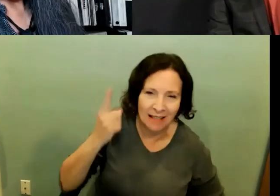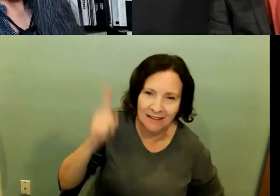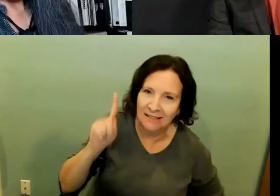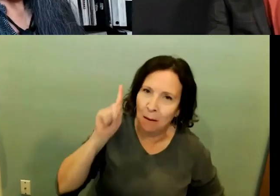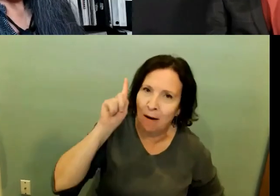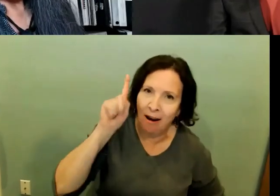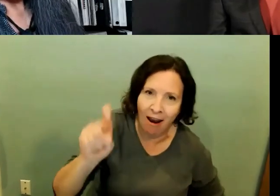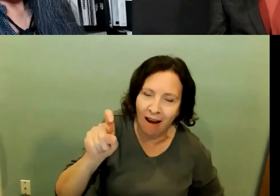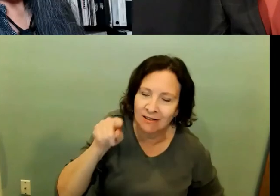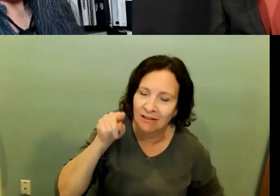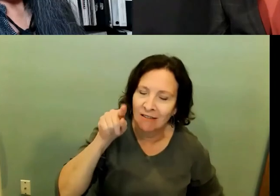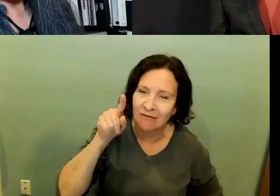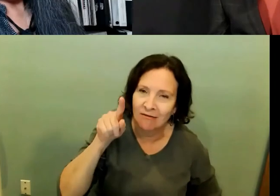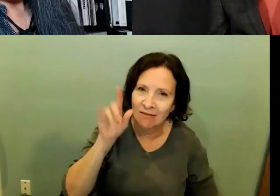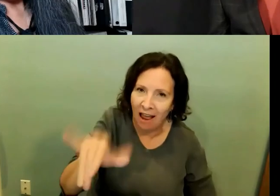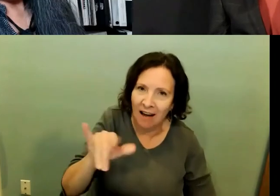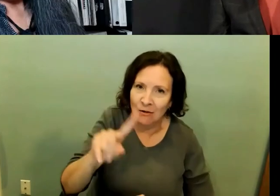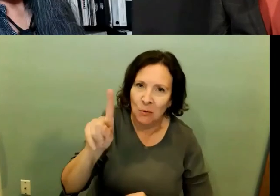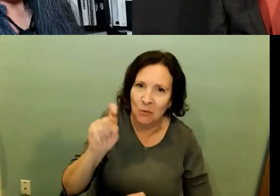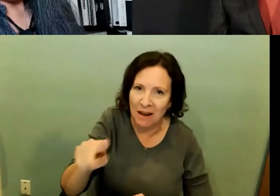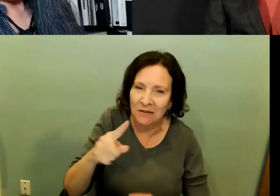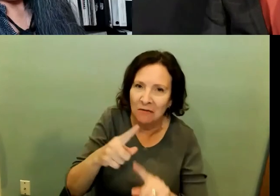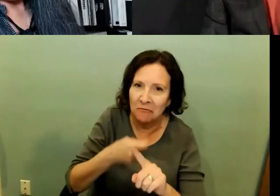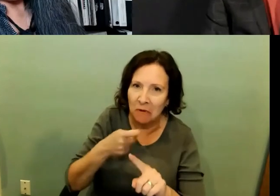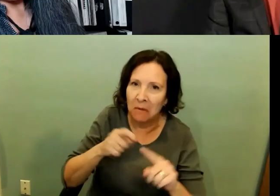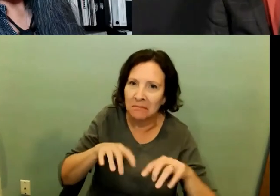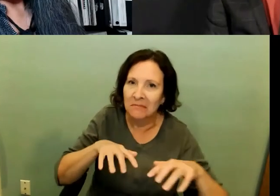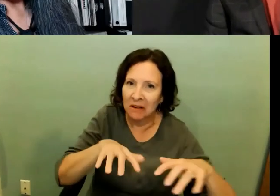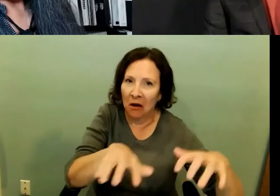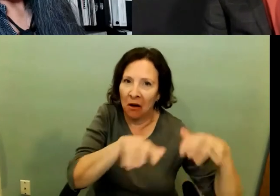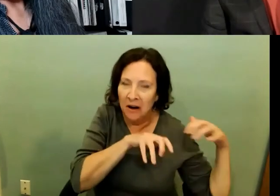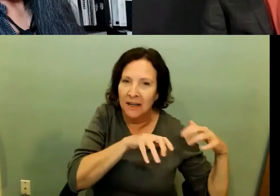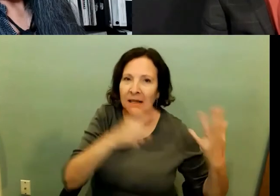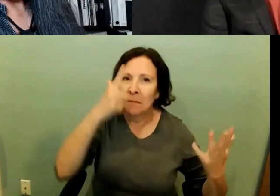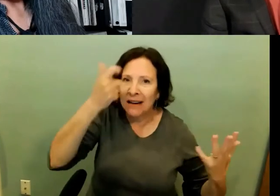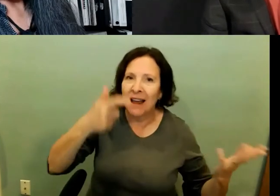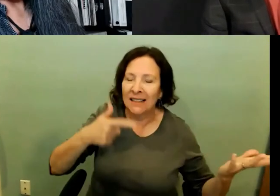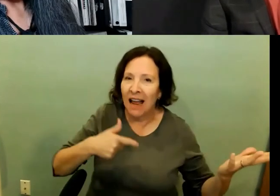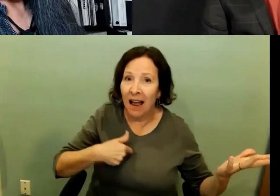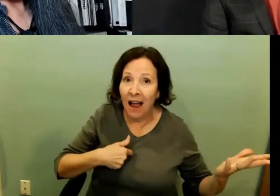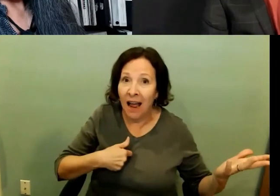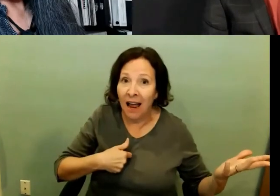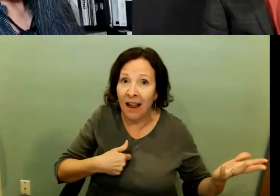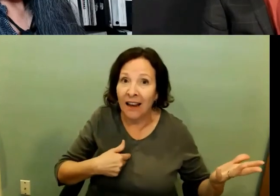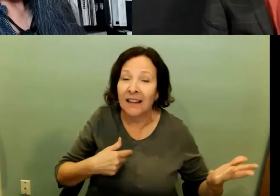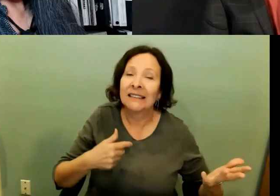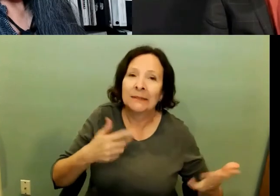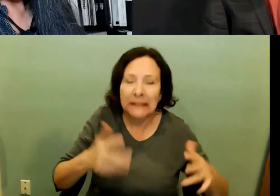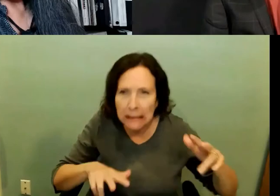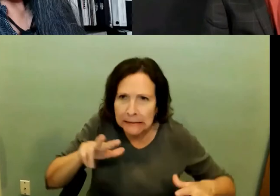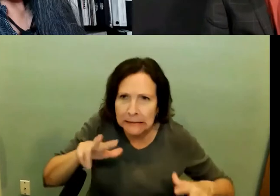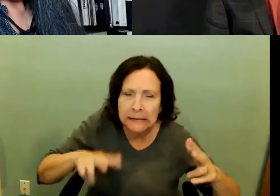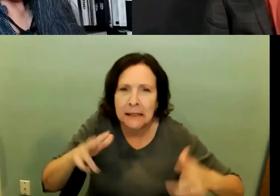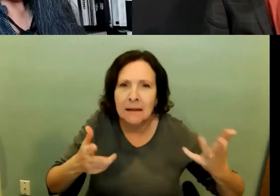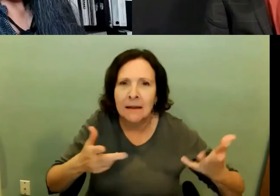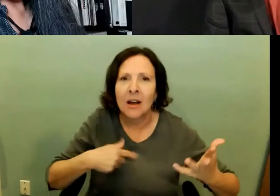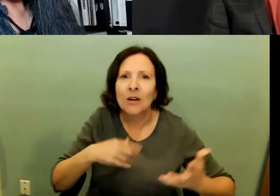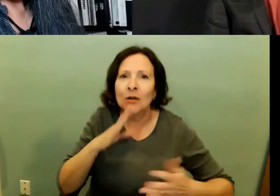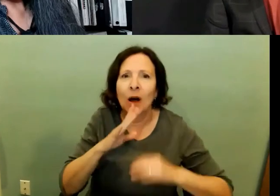because I stumbled with this, and I stumbled a bit when I was talking about your leadership at UCLA